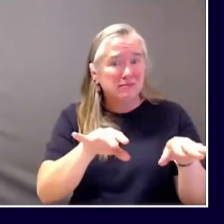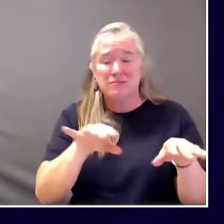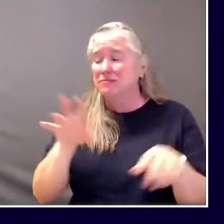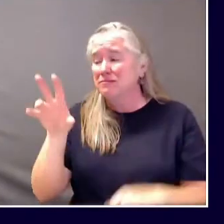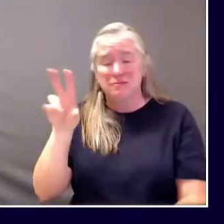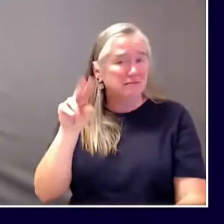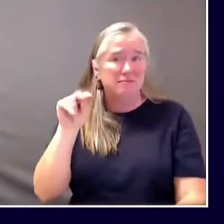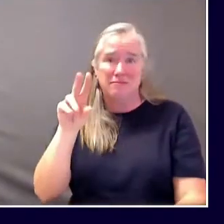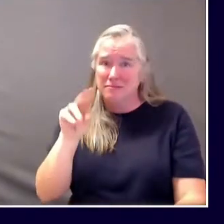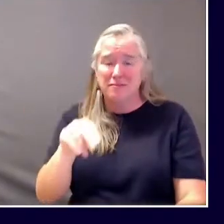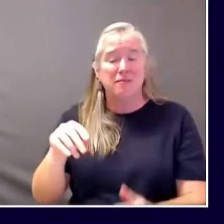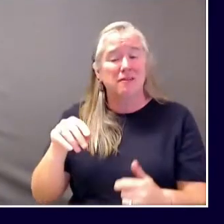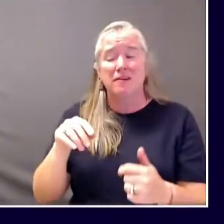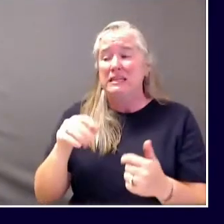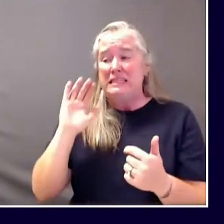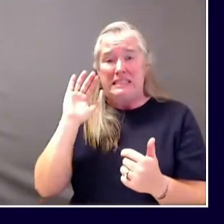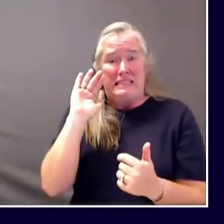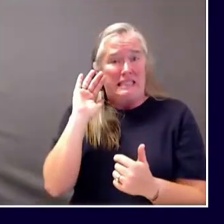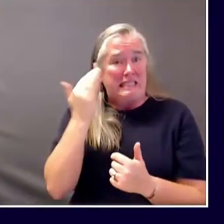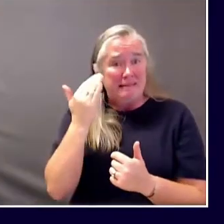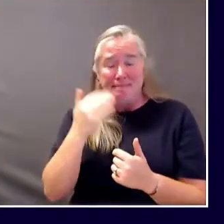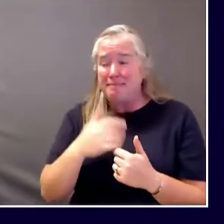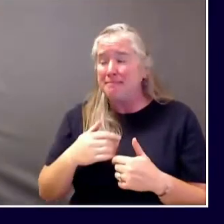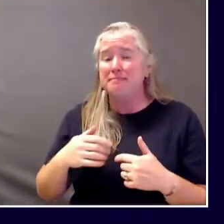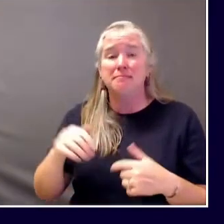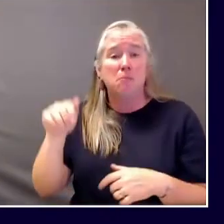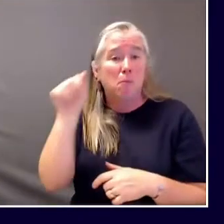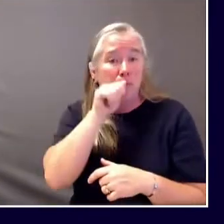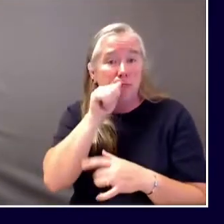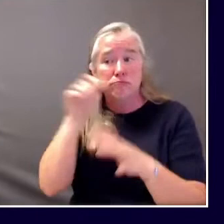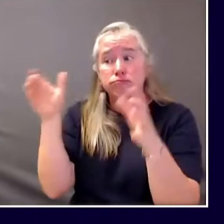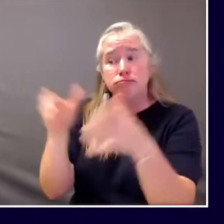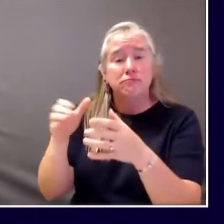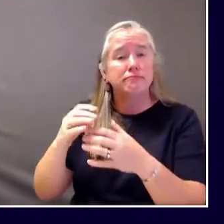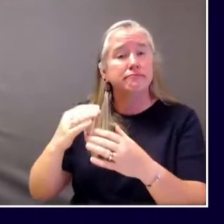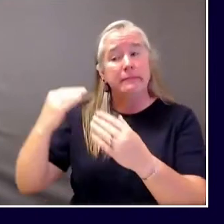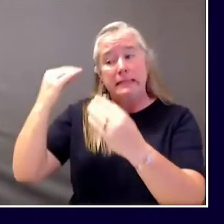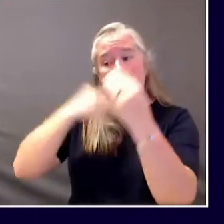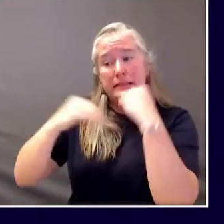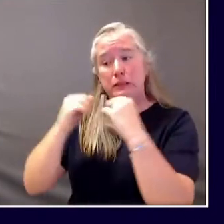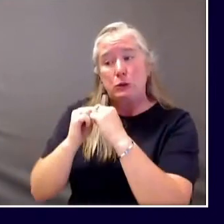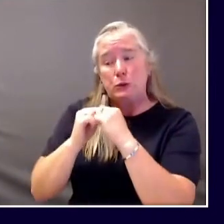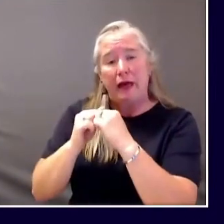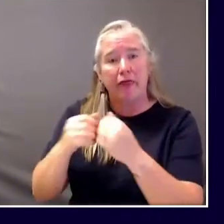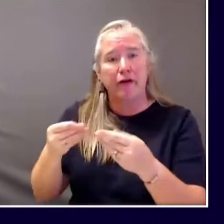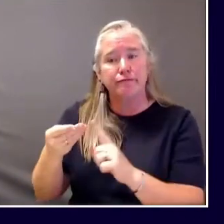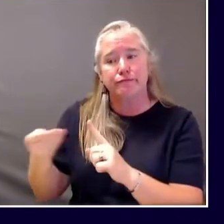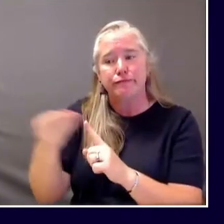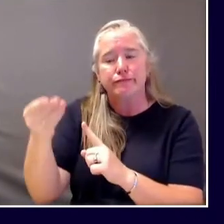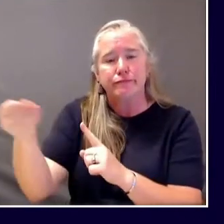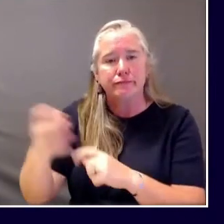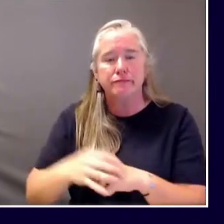maybe a with private gatherings